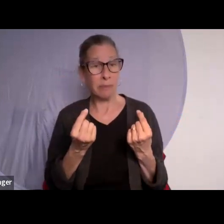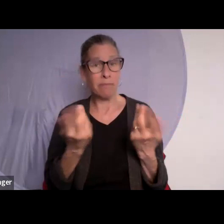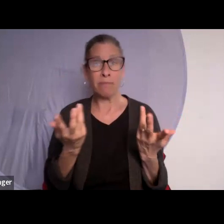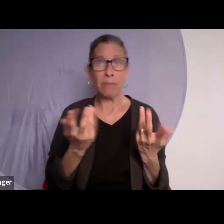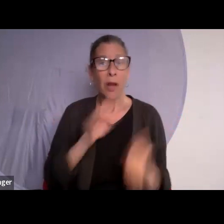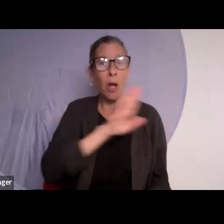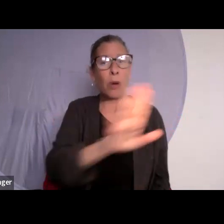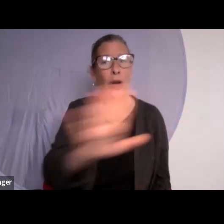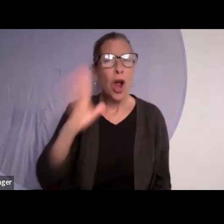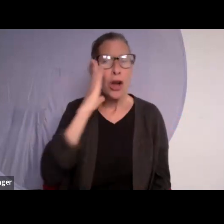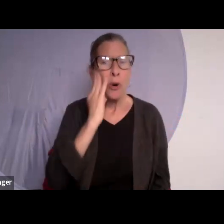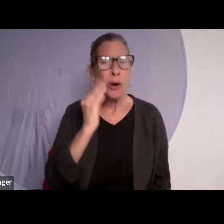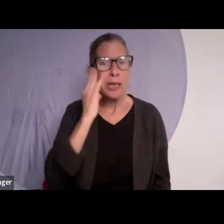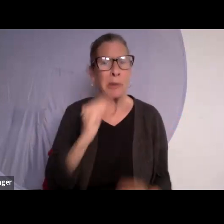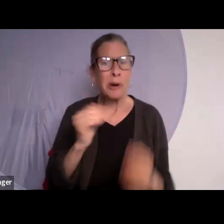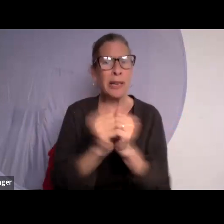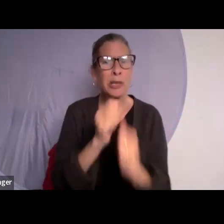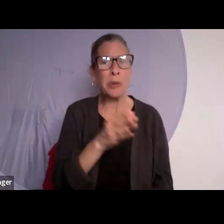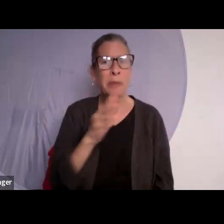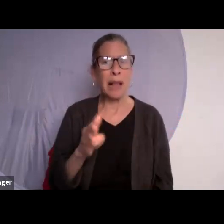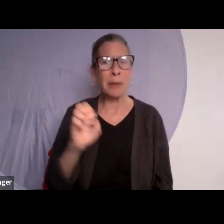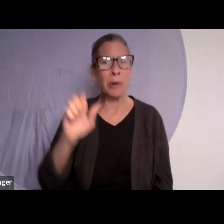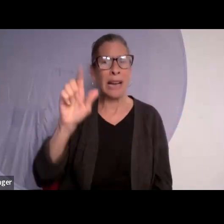experiences with Ally? Do you find the the alternative formats